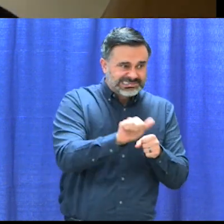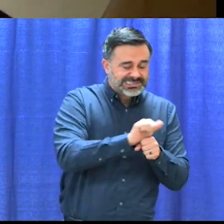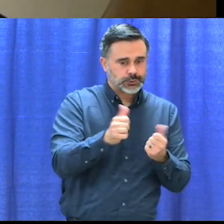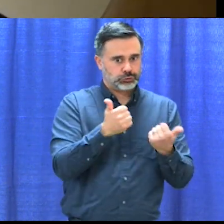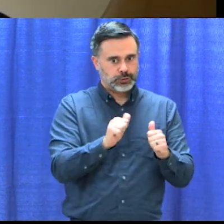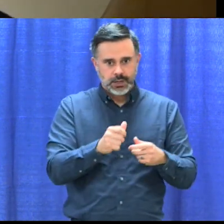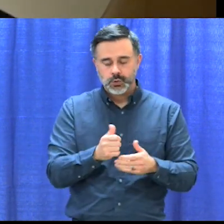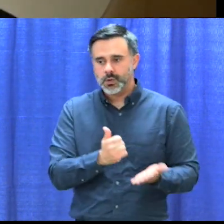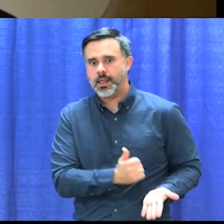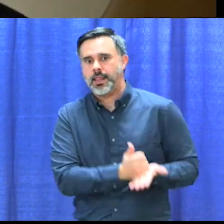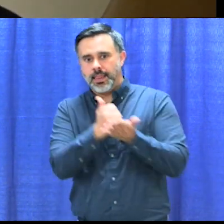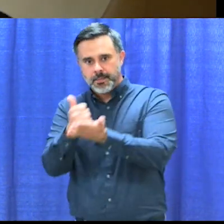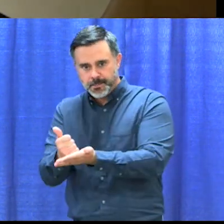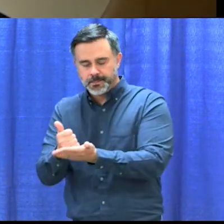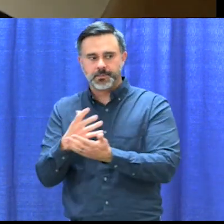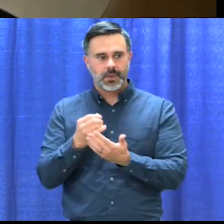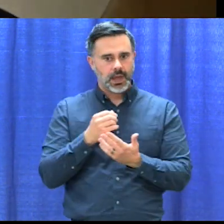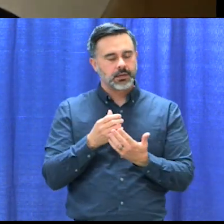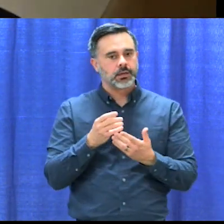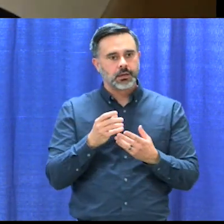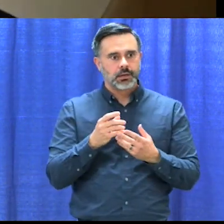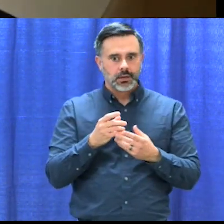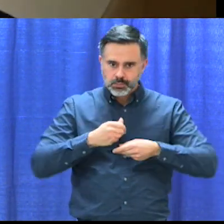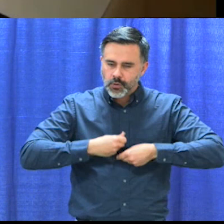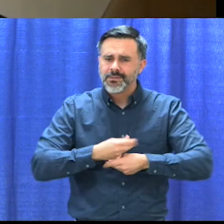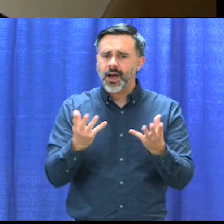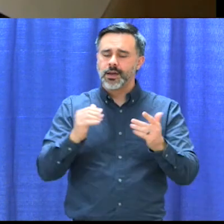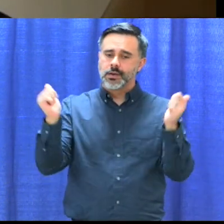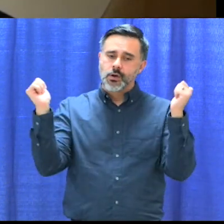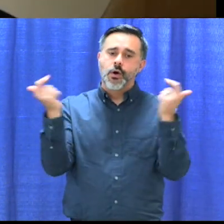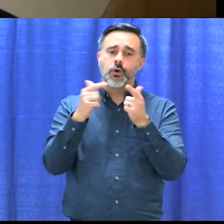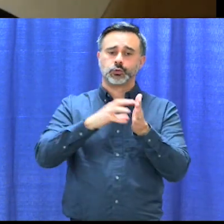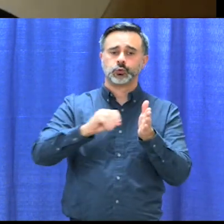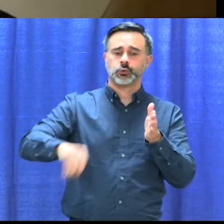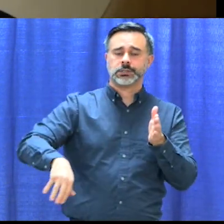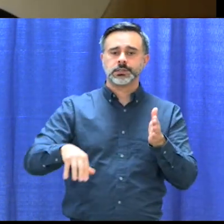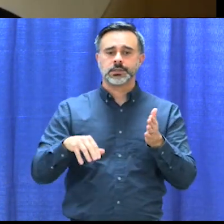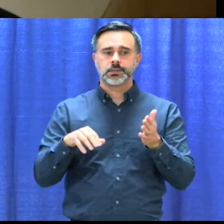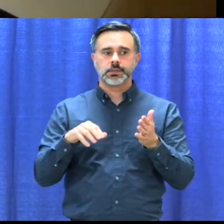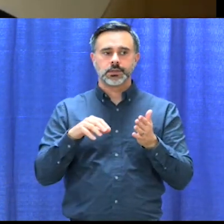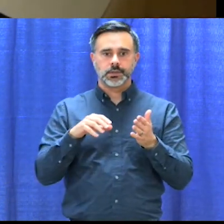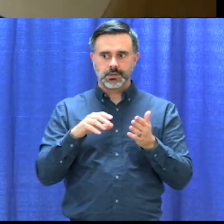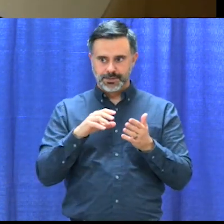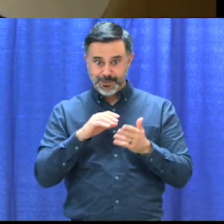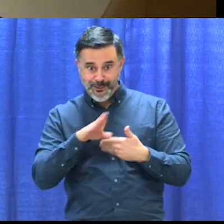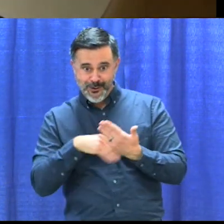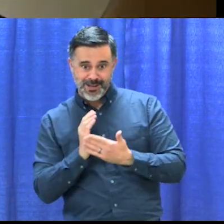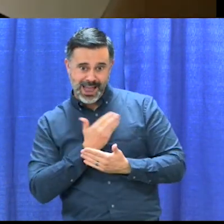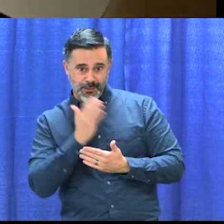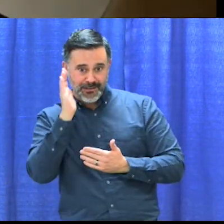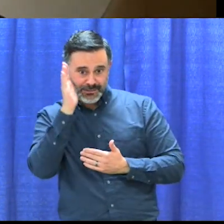To be able to really truly give all of our students and our future a citizen an opportunity